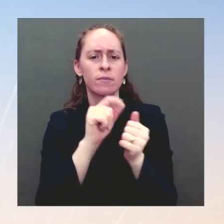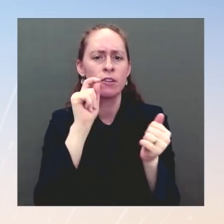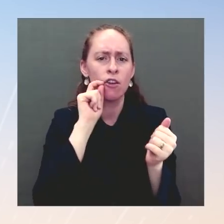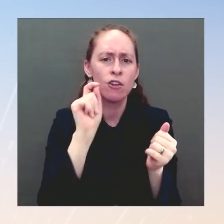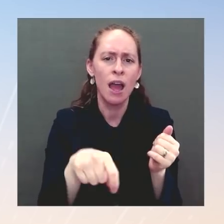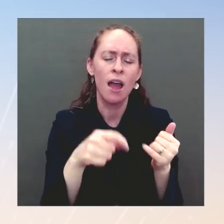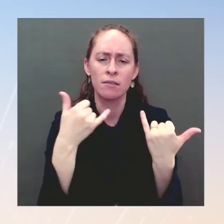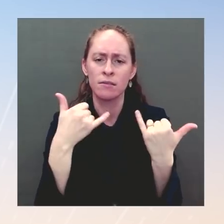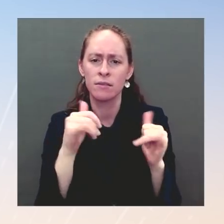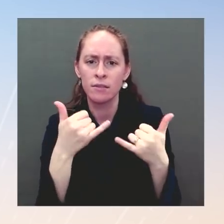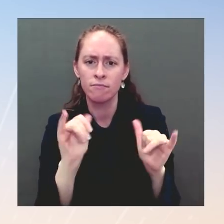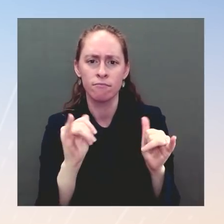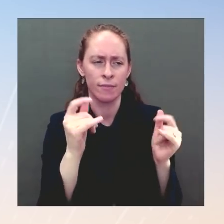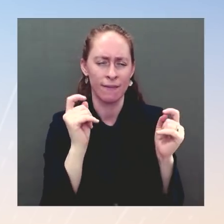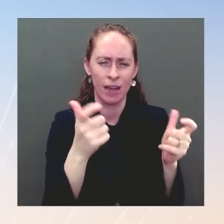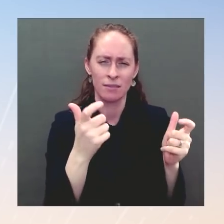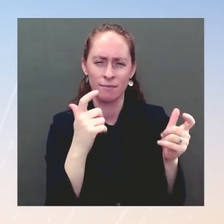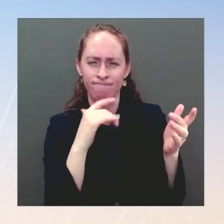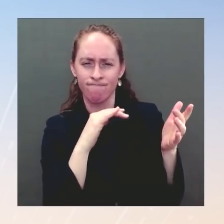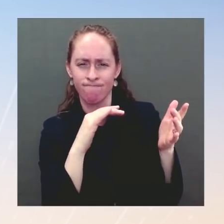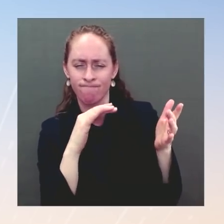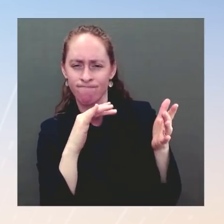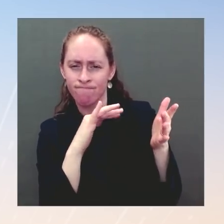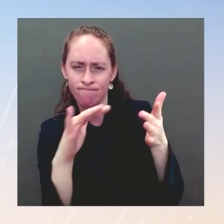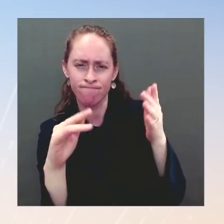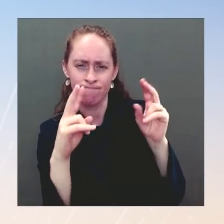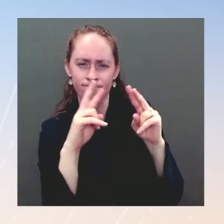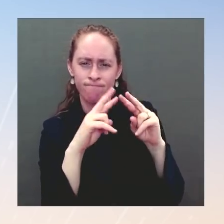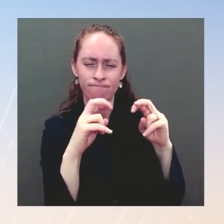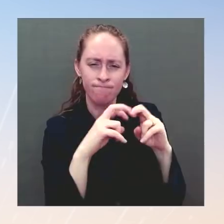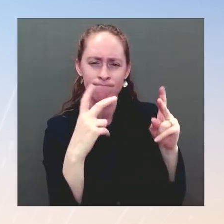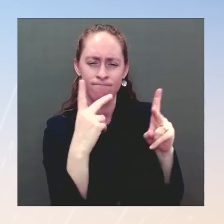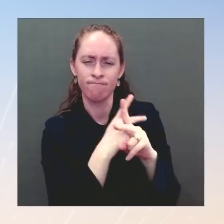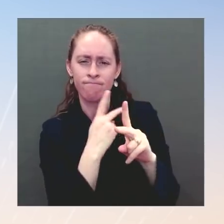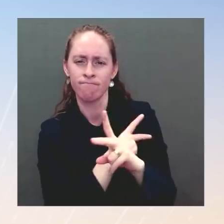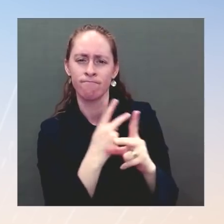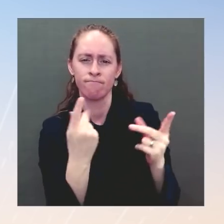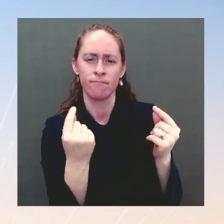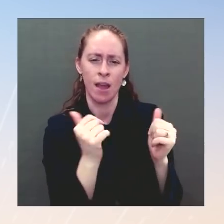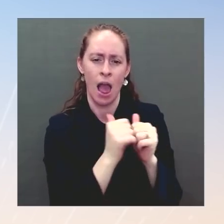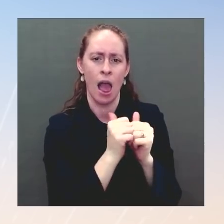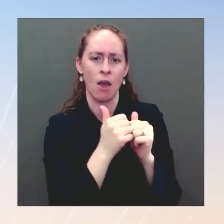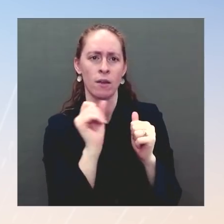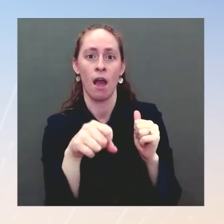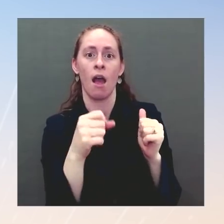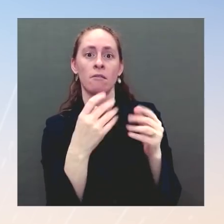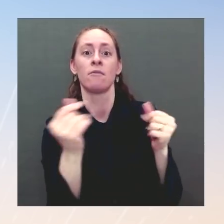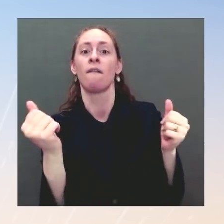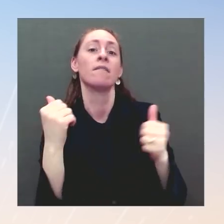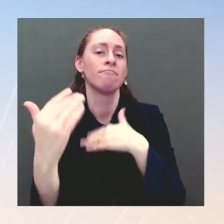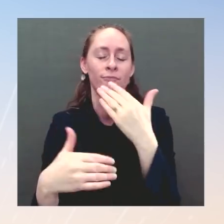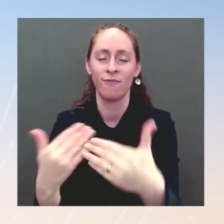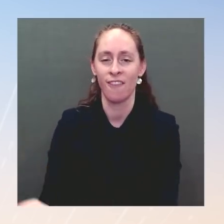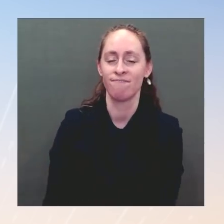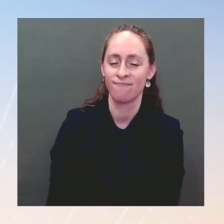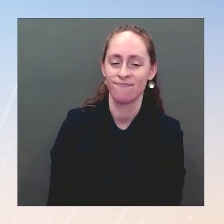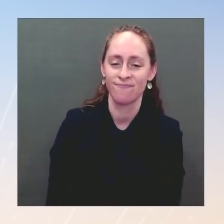what steps needs to be taken, and, therefore, our response. The Press: And then the President has got a meeting -- a virtual meeting with the G7 tomorrow morning. Ms. Psaki: Yeah.